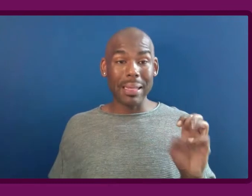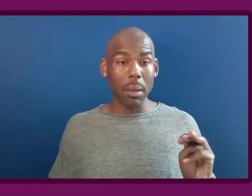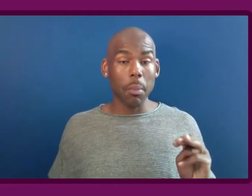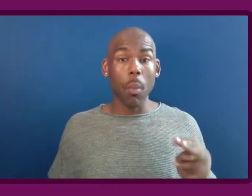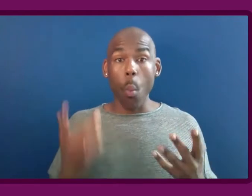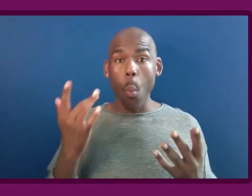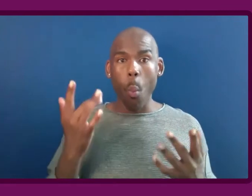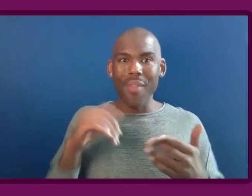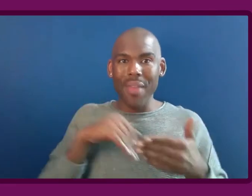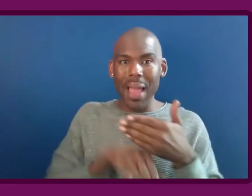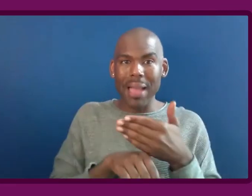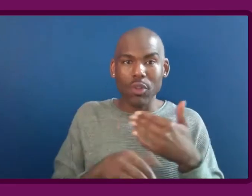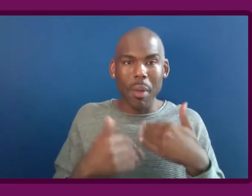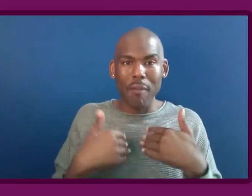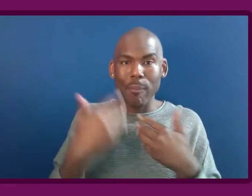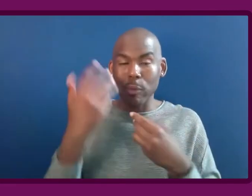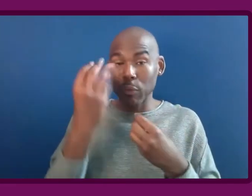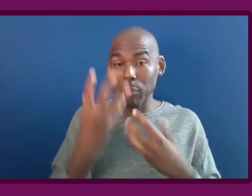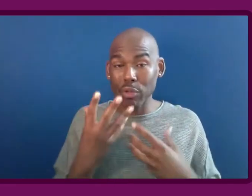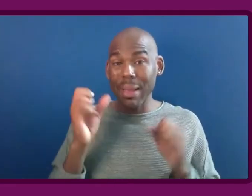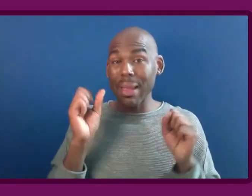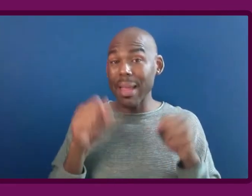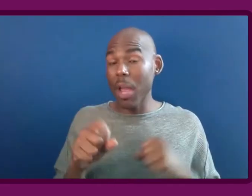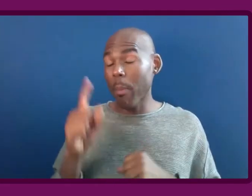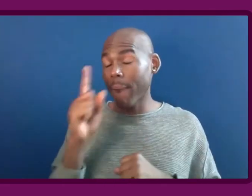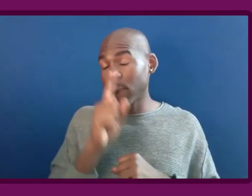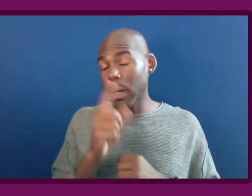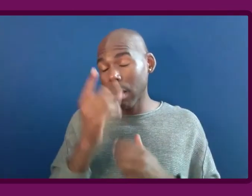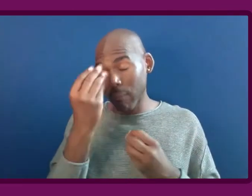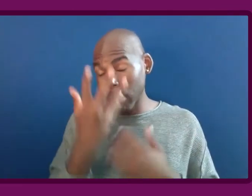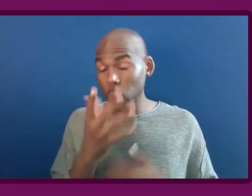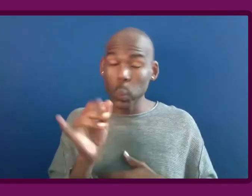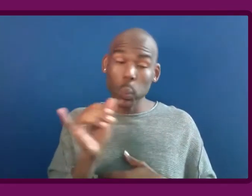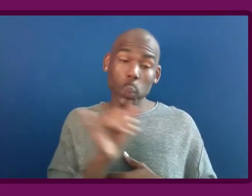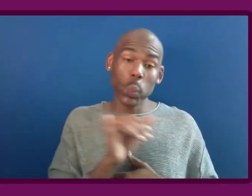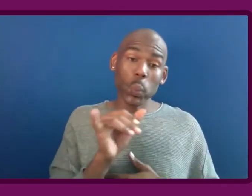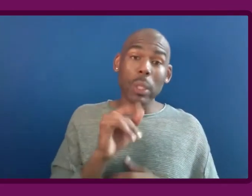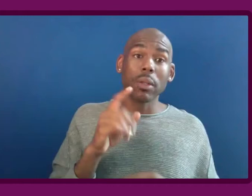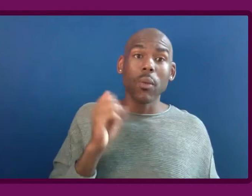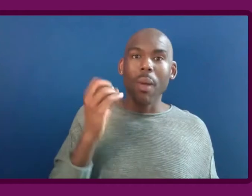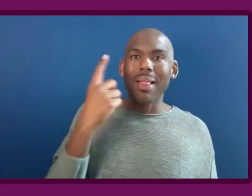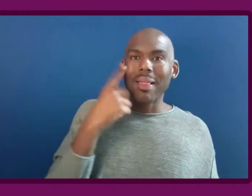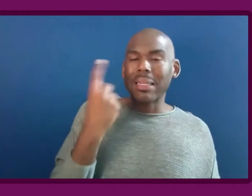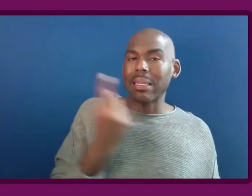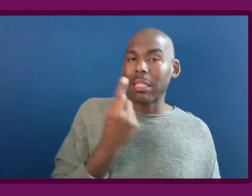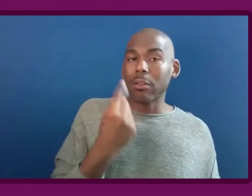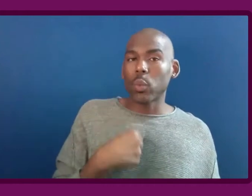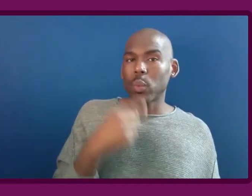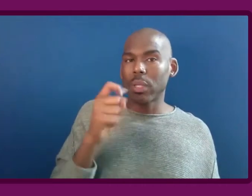have to information. It could be fake information, as well. I think it's something that we need to